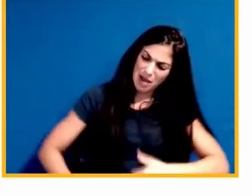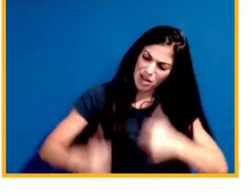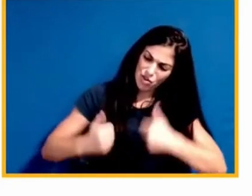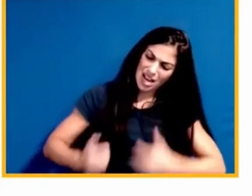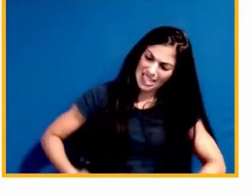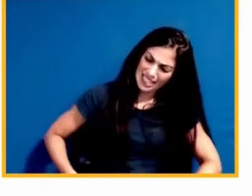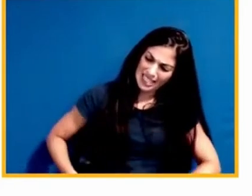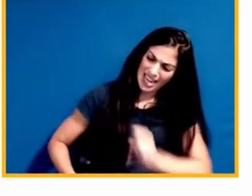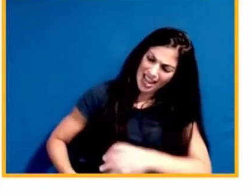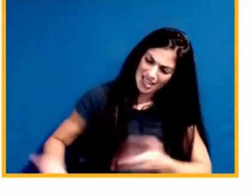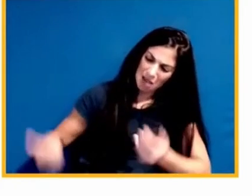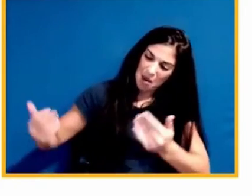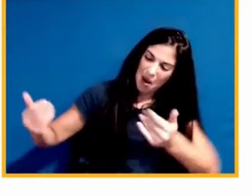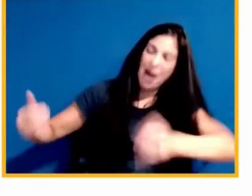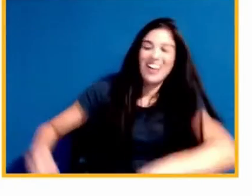Yeah, yeah Vixie!